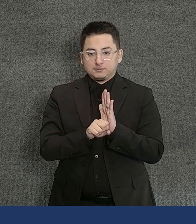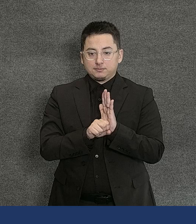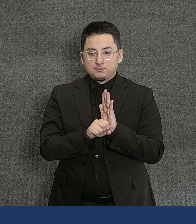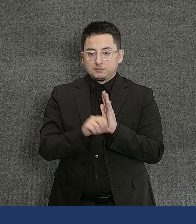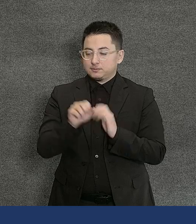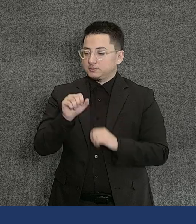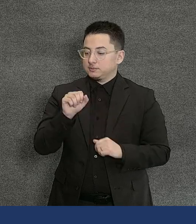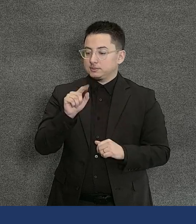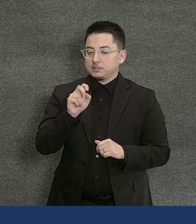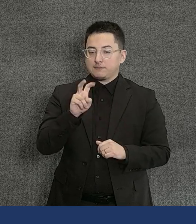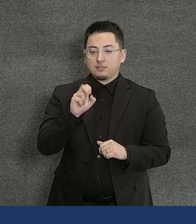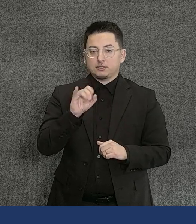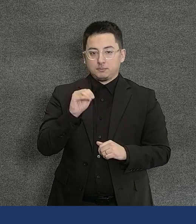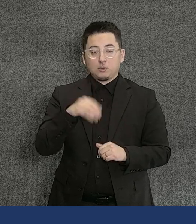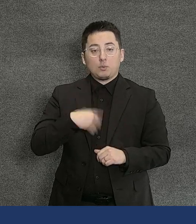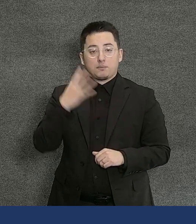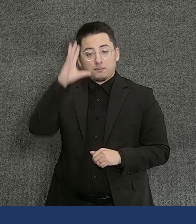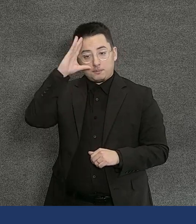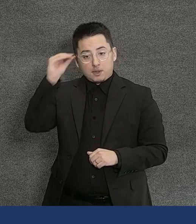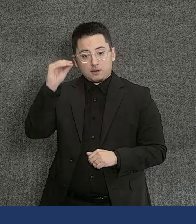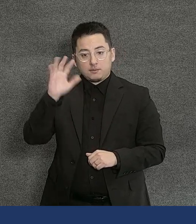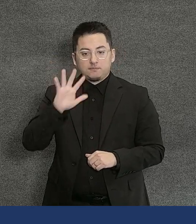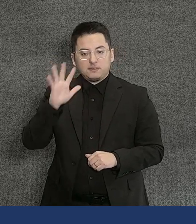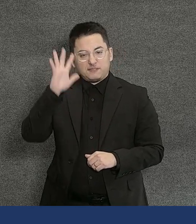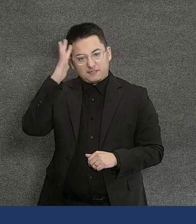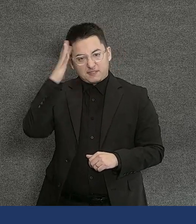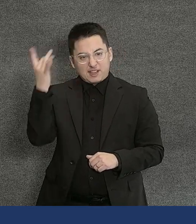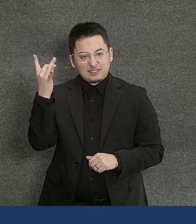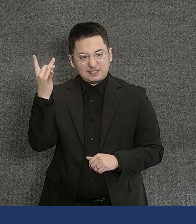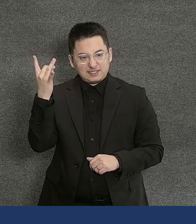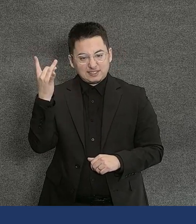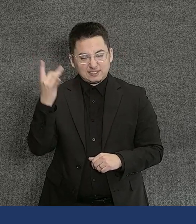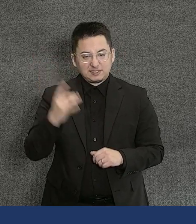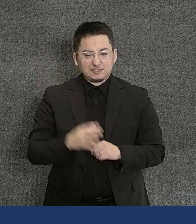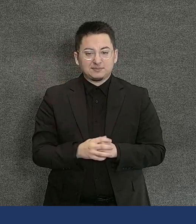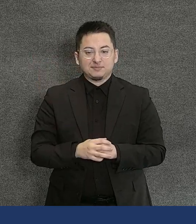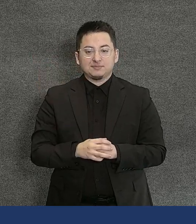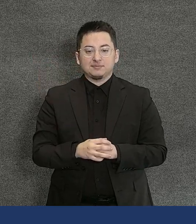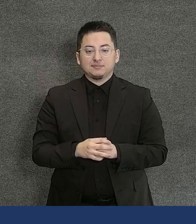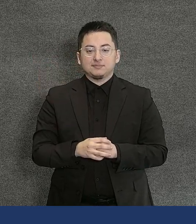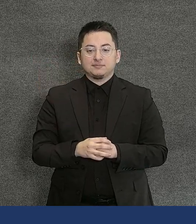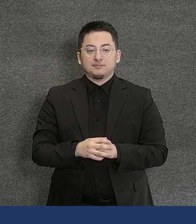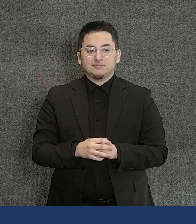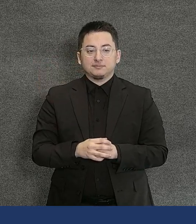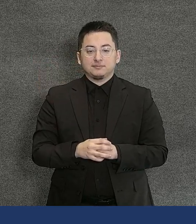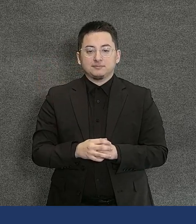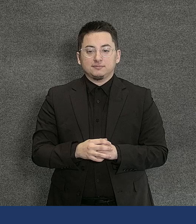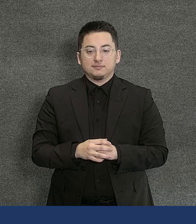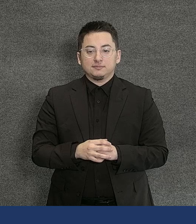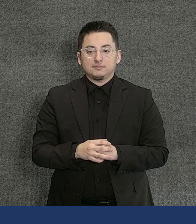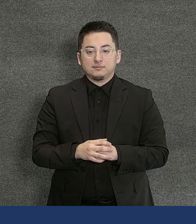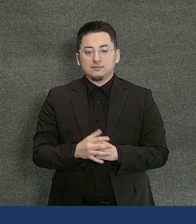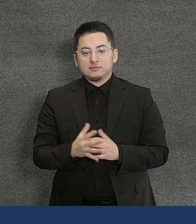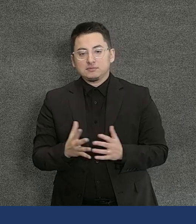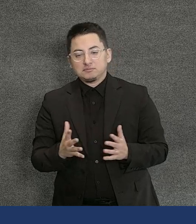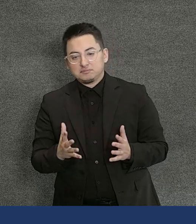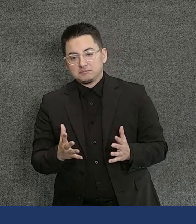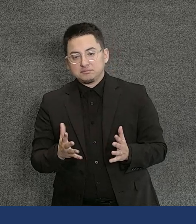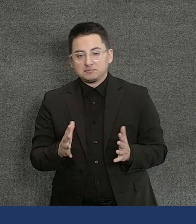I am about 5 foot 8 inches tall. I have sandy-colored short hair, and I'm